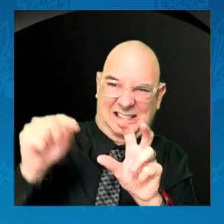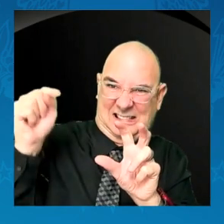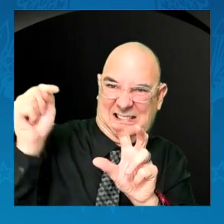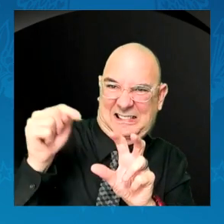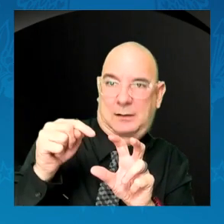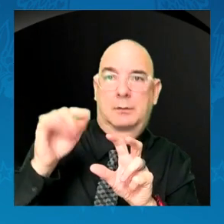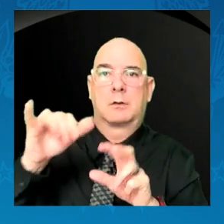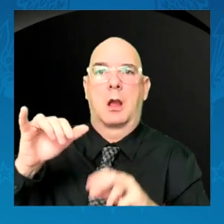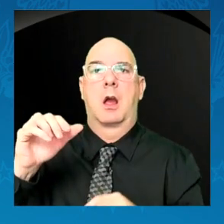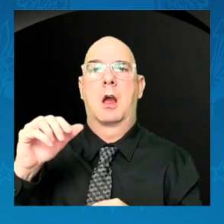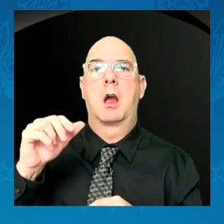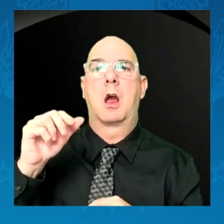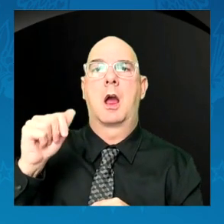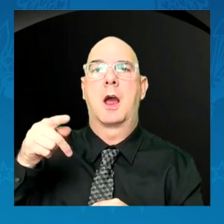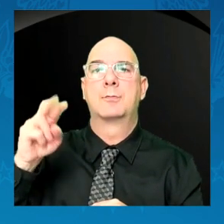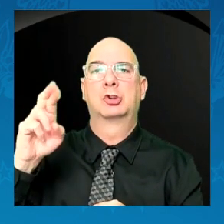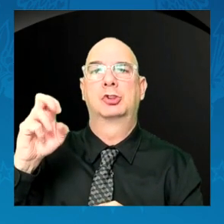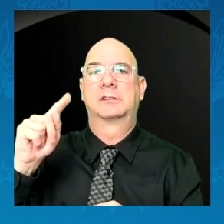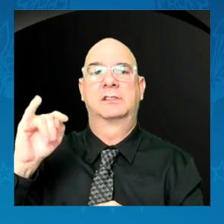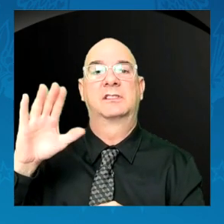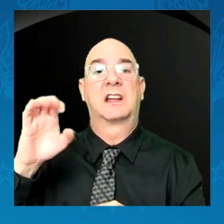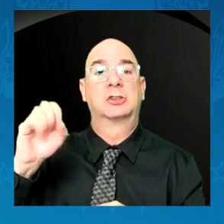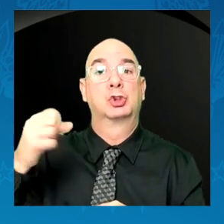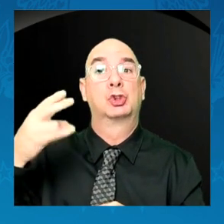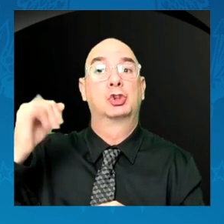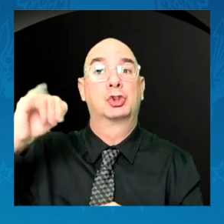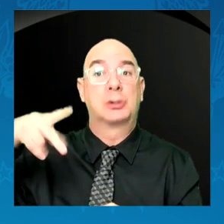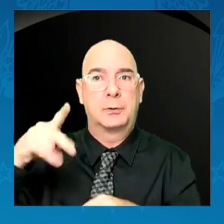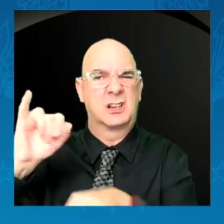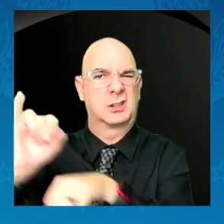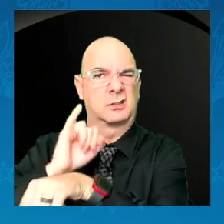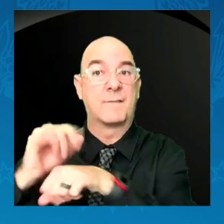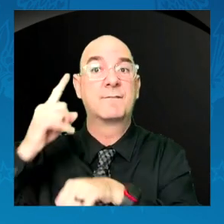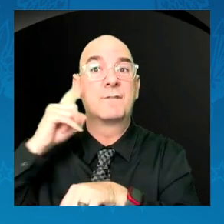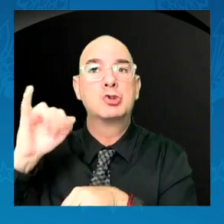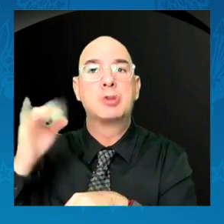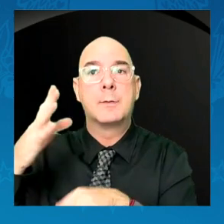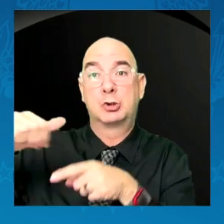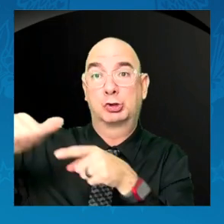and the gold standard of job training system. We're focused on making sure apprenticeships accessible